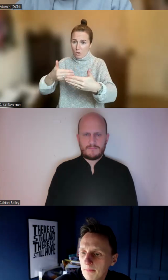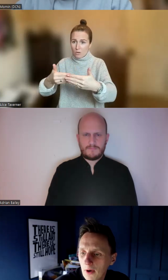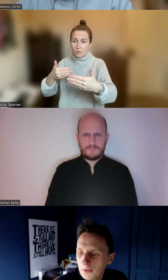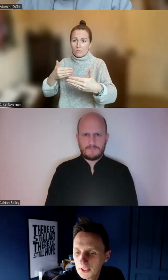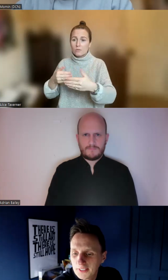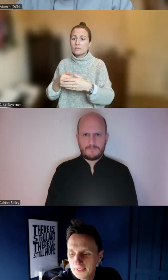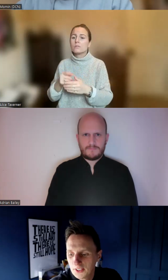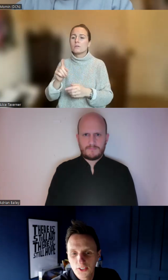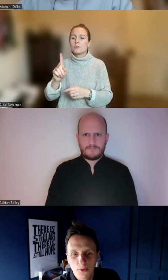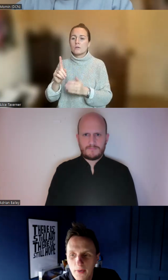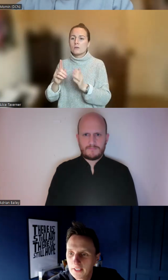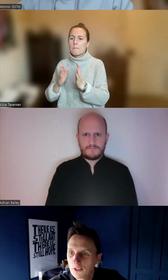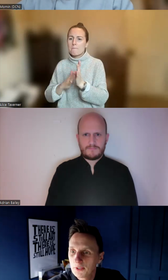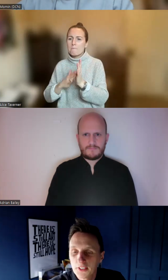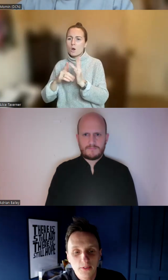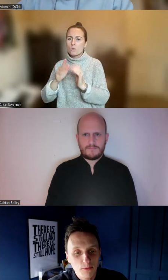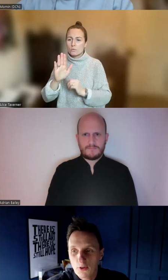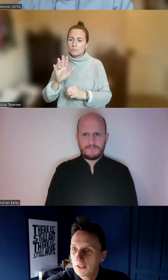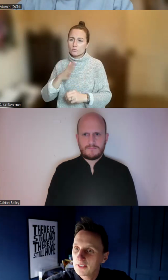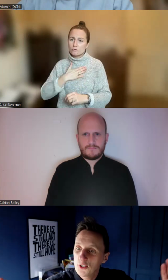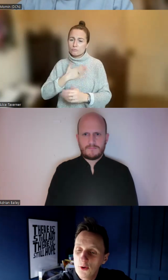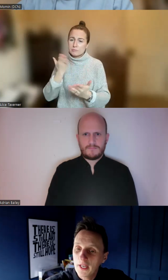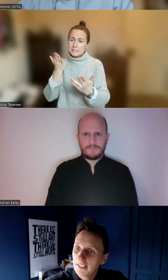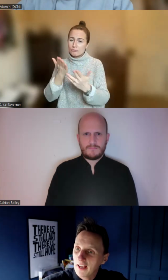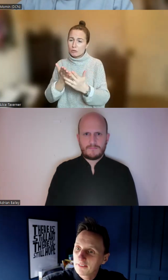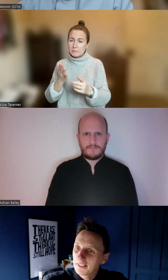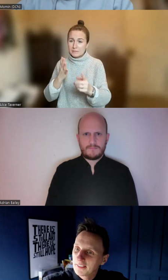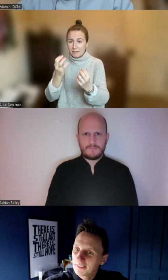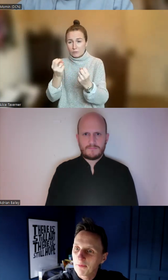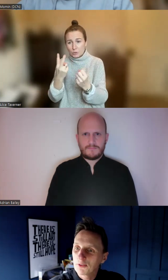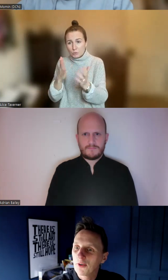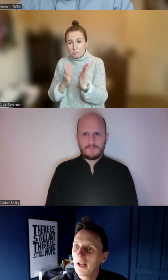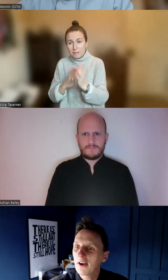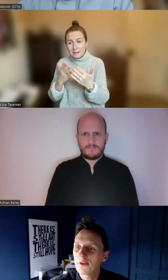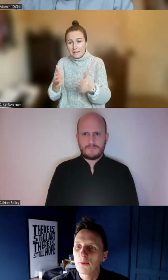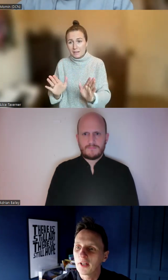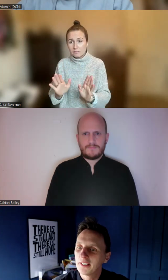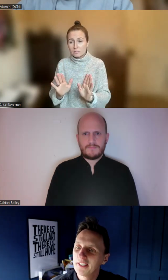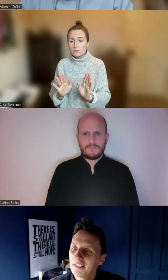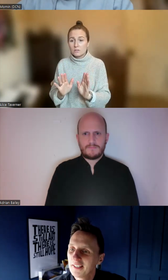Mo, just to jump in and interrupt, you've got two minutes left. I'm just wondering how you want to just wrap.